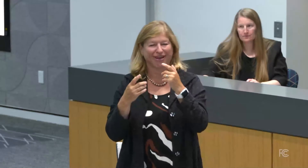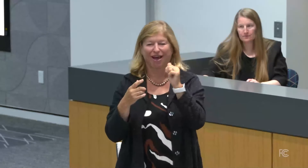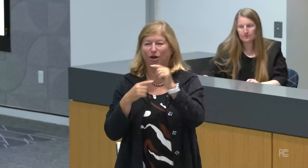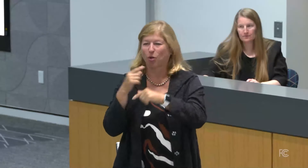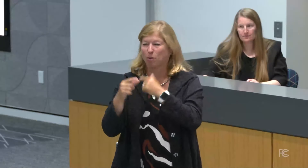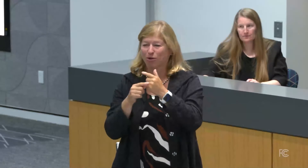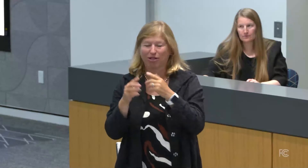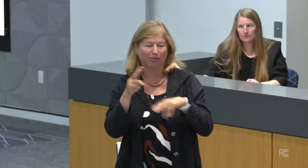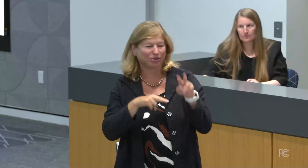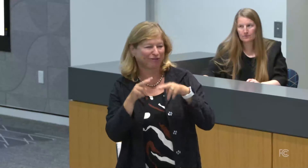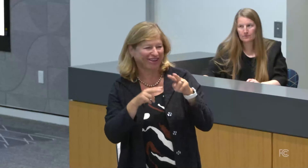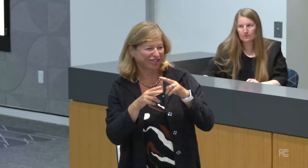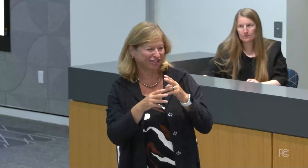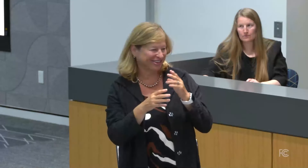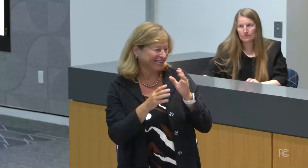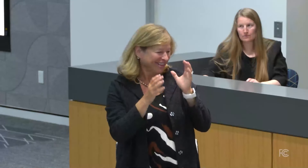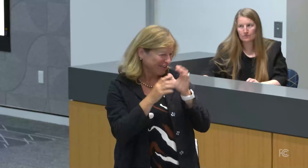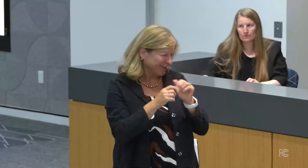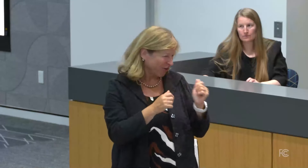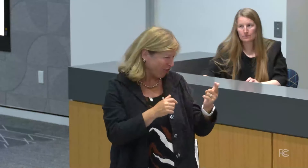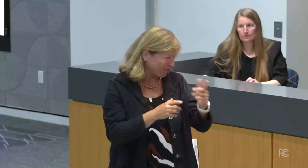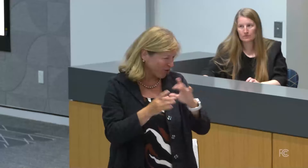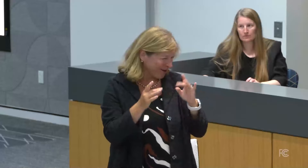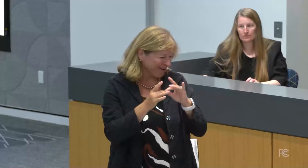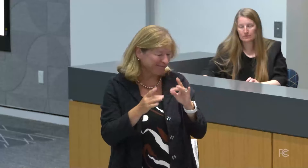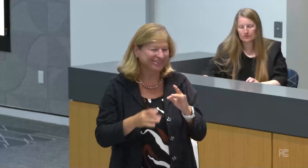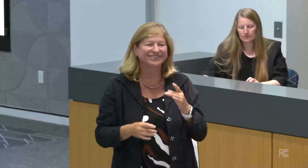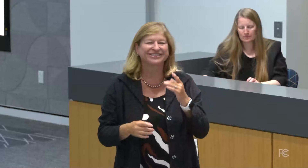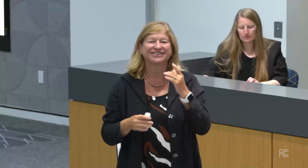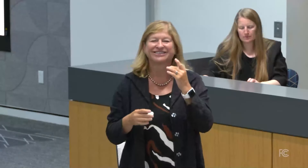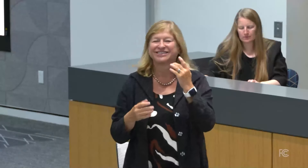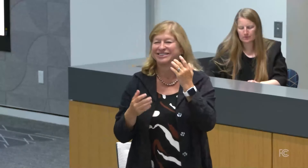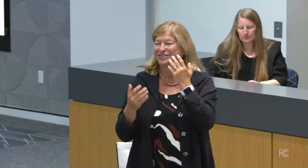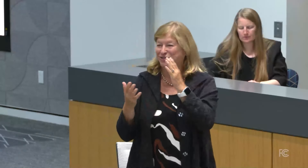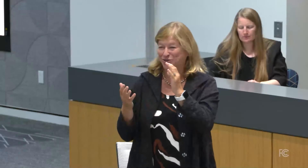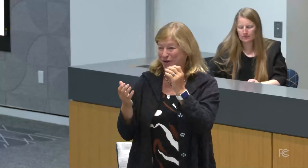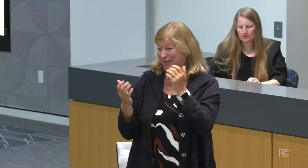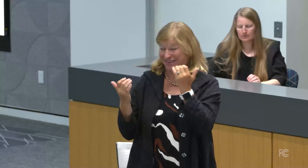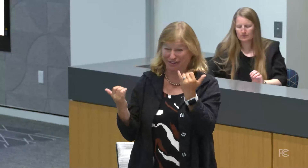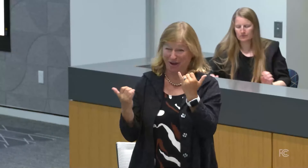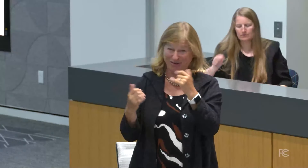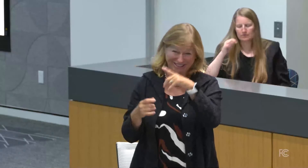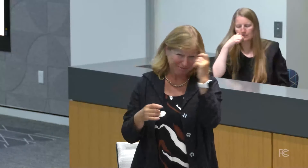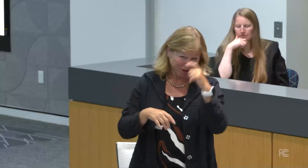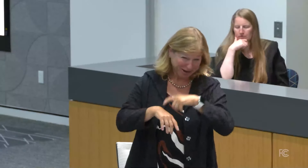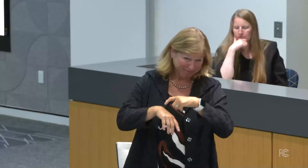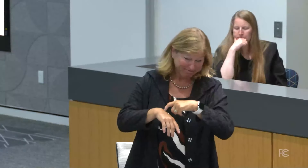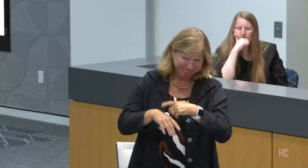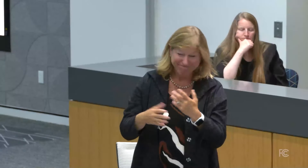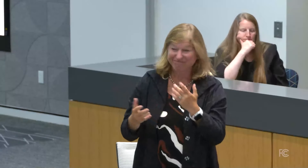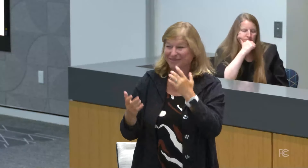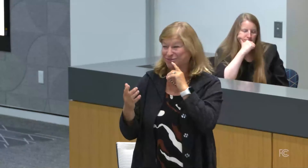SUZY ROSEN SINGLETON: AMAZING AND SEEING SO MANY BENEFITS THAT HAVE BEEN IDENTIFIED AND SHARED TODAY. THANK YOU SO MUCH. WE WILL ALSO BE ACCEPTING